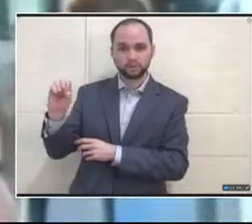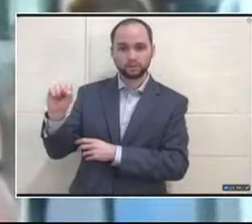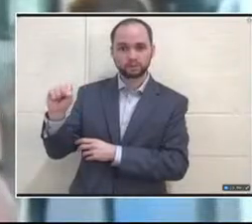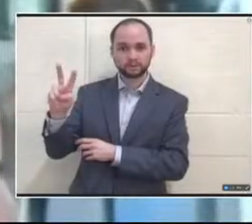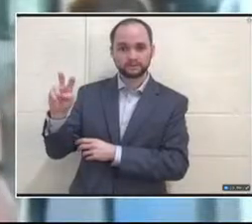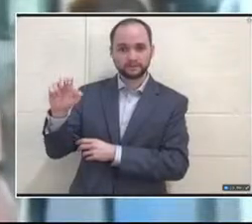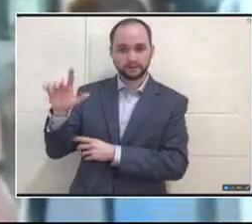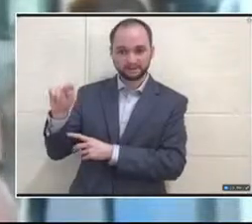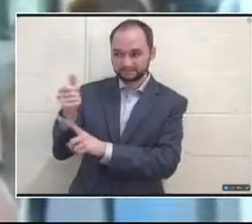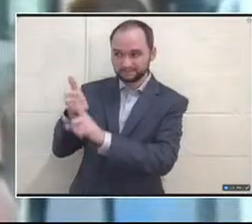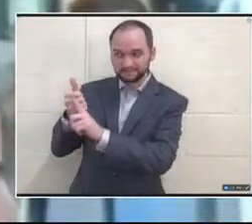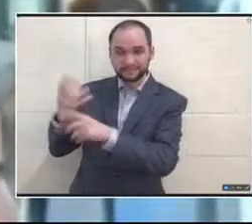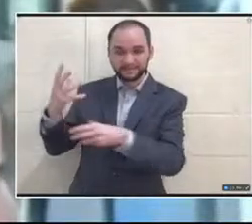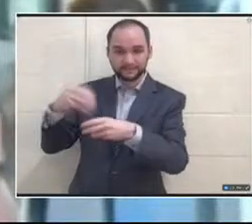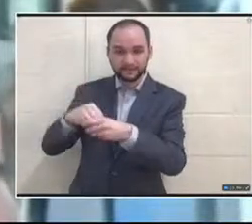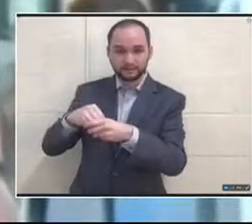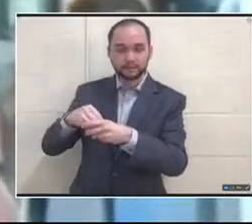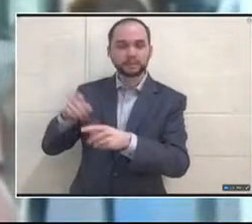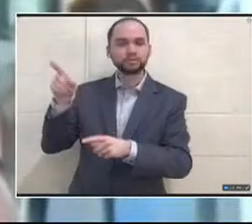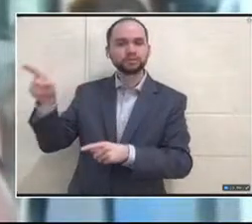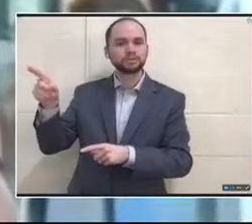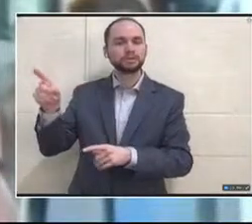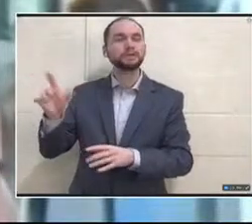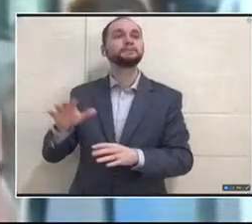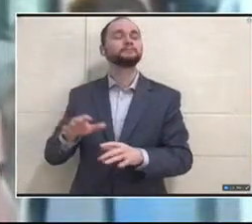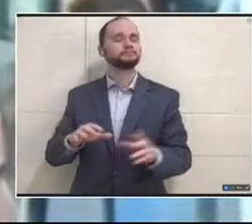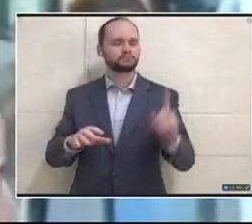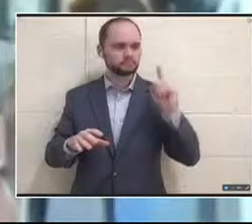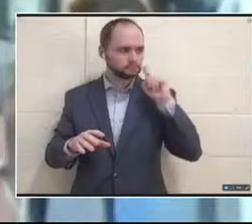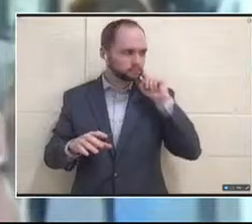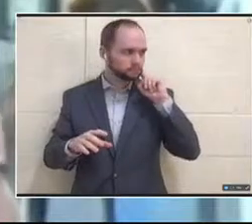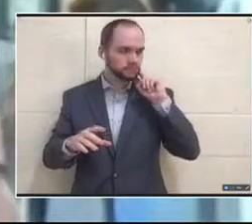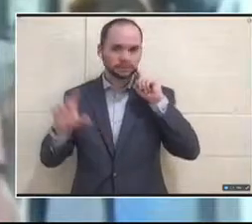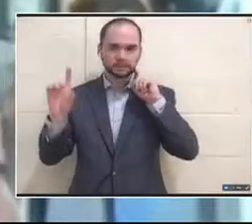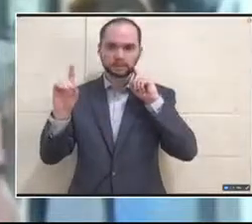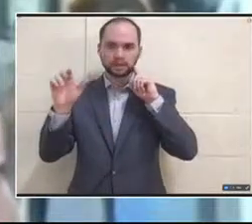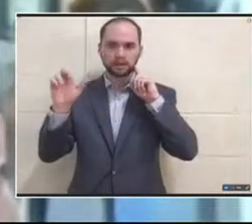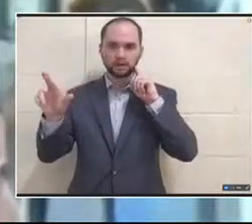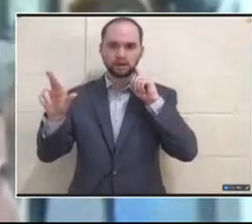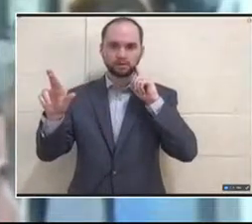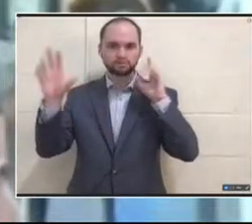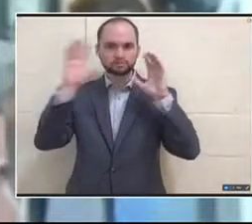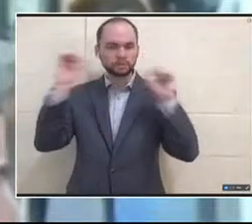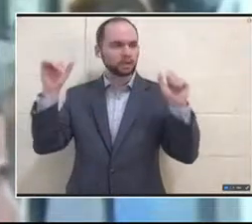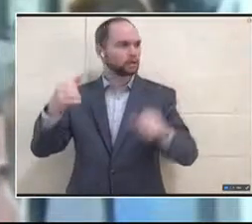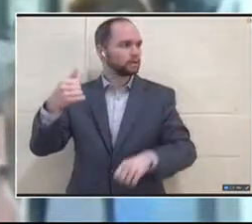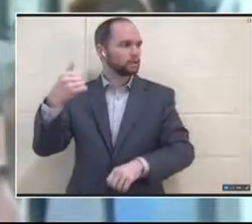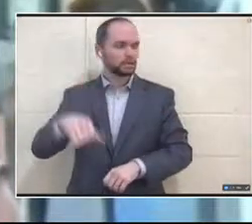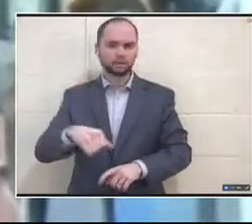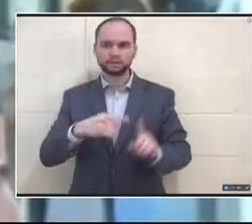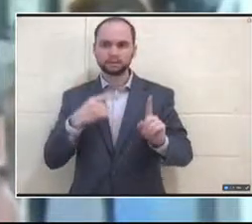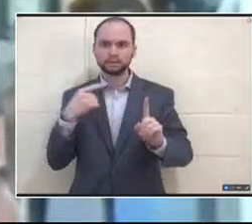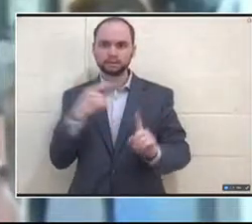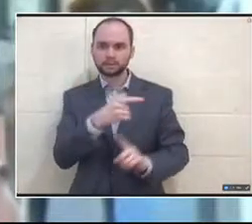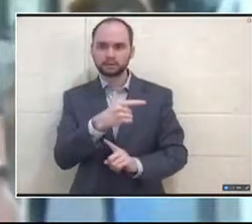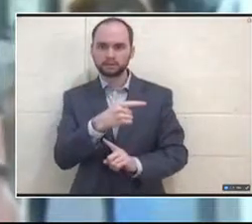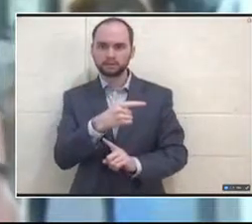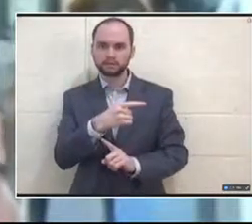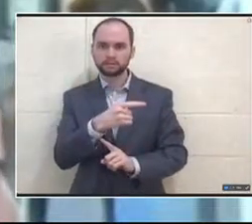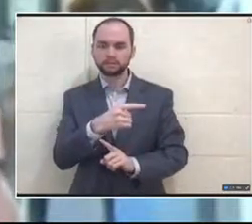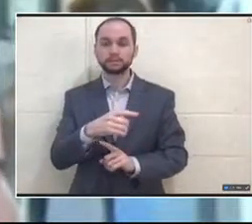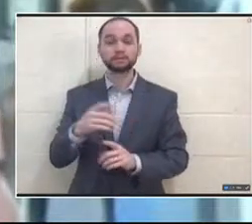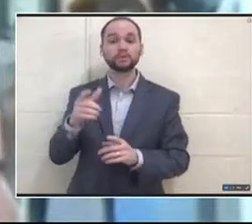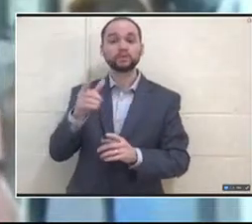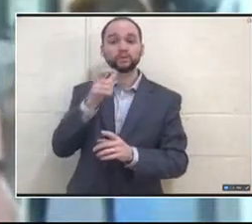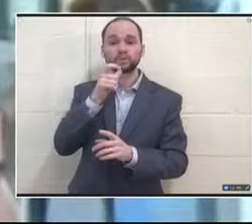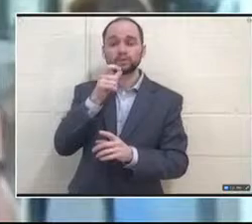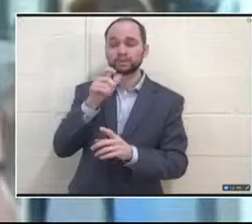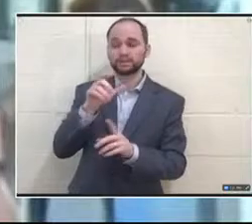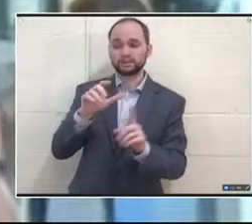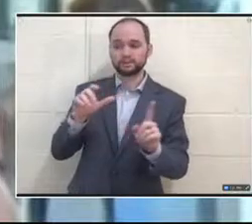being made aware of this by the then president of the NAACP Mr. Walter White that our first lady